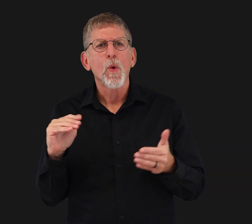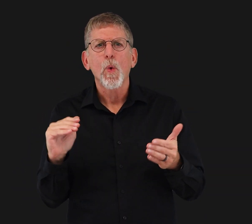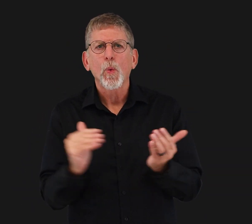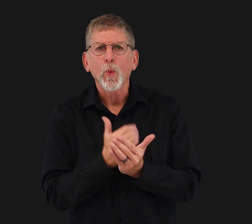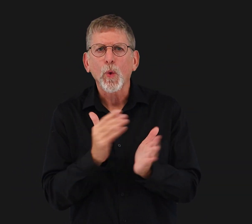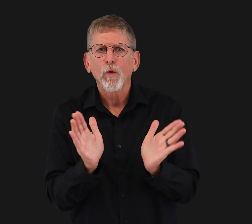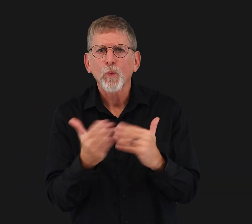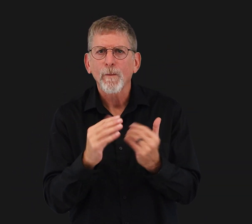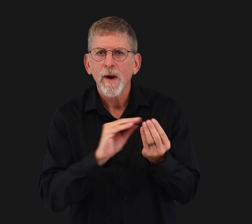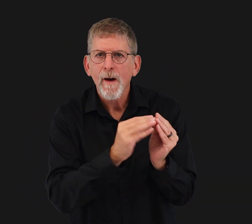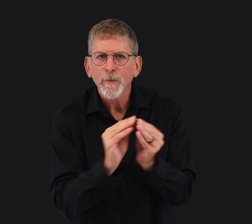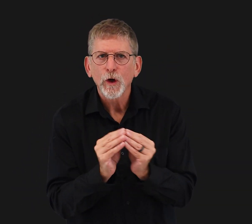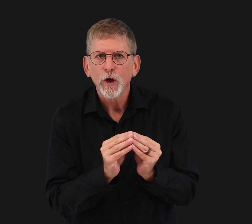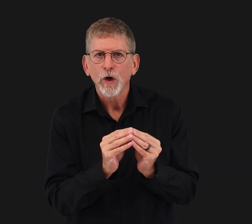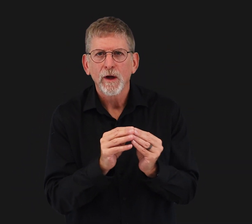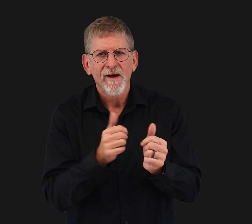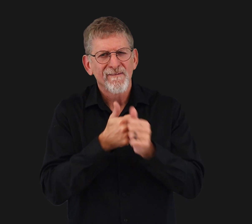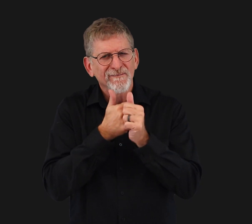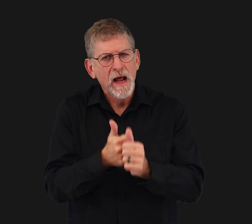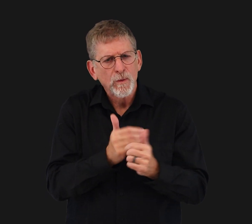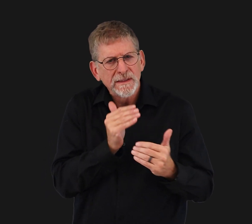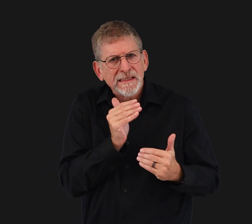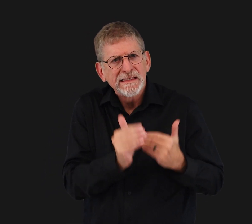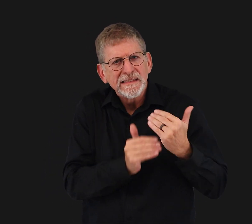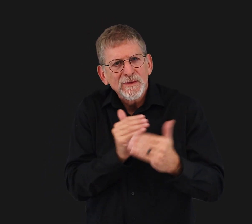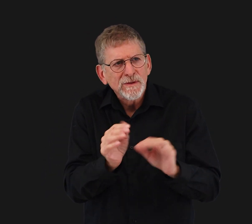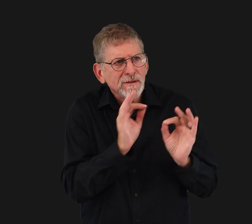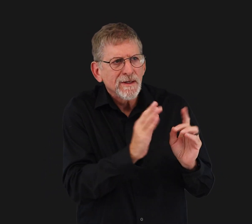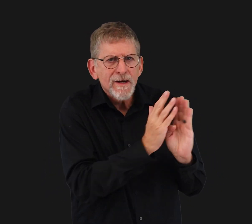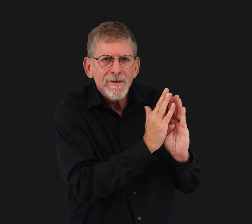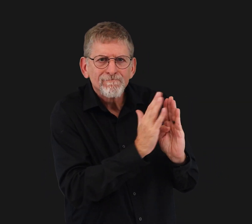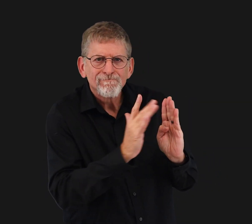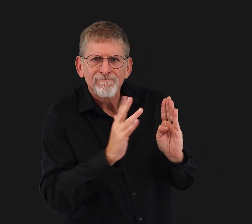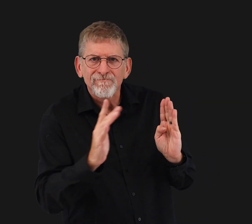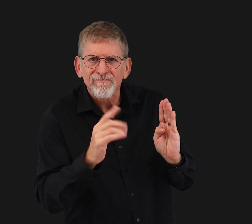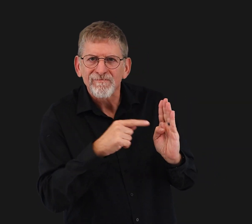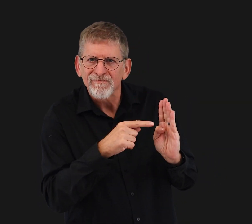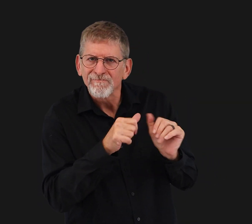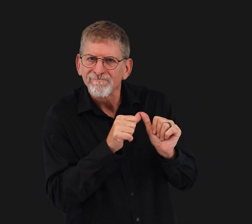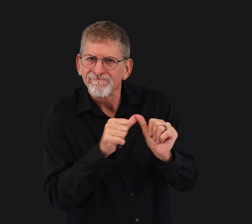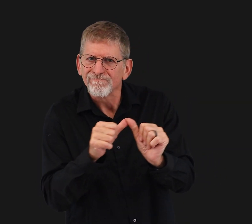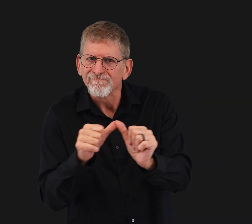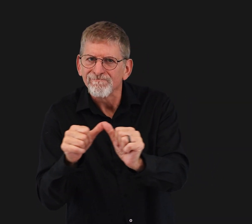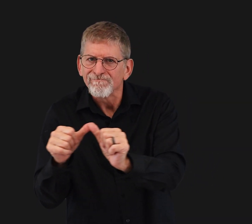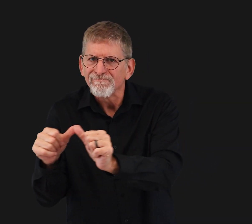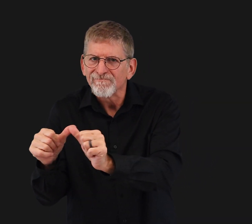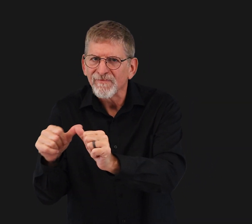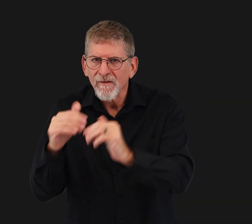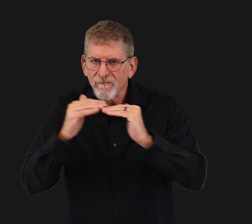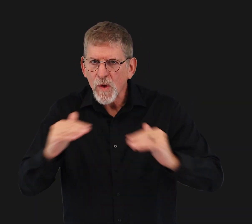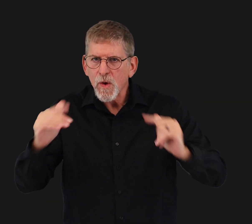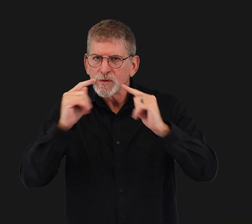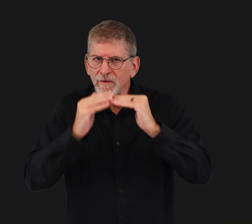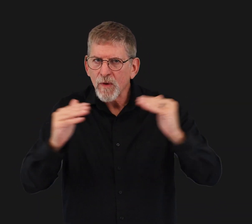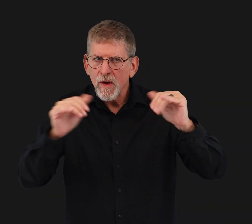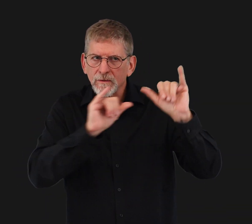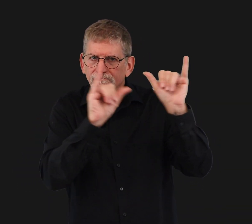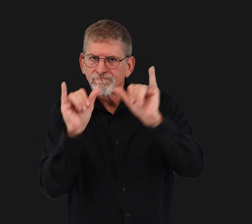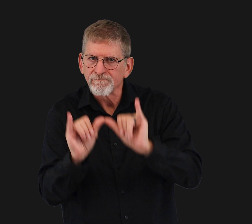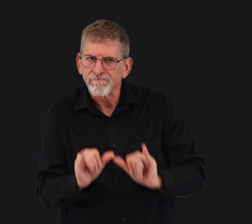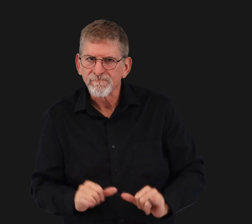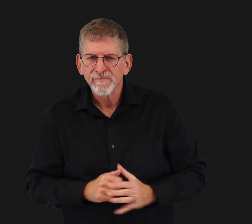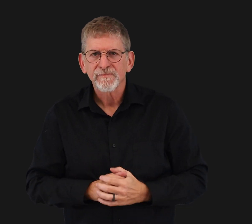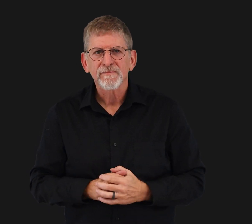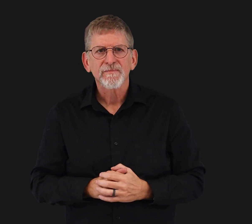new room numbers that follow a sequential and consistent system from floor to floor;